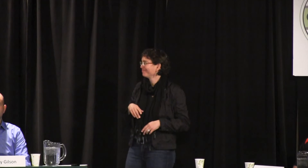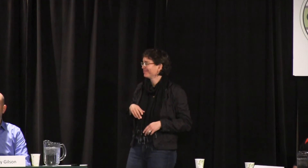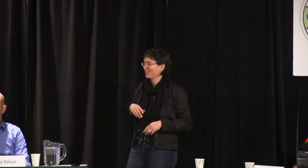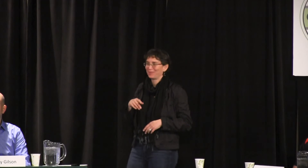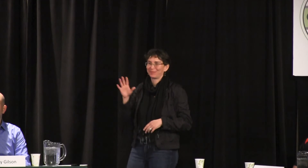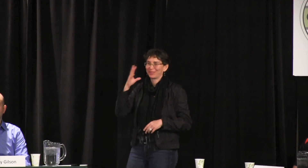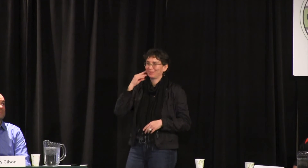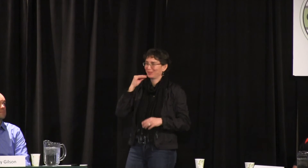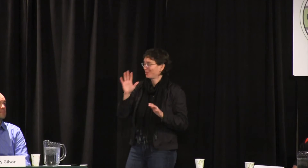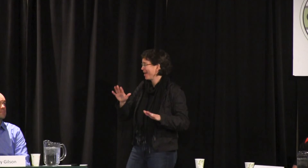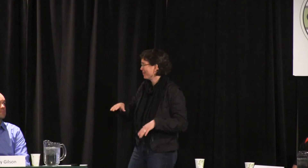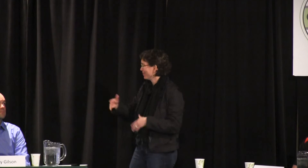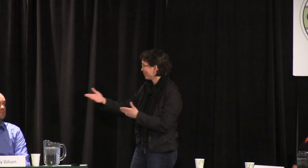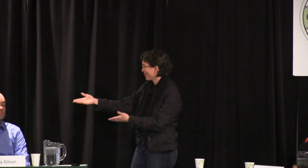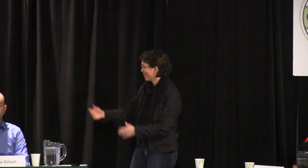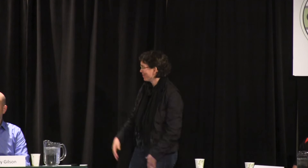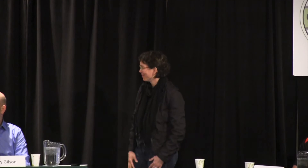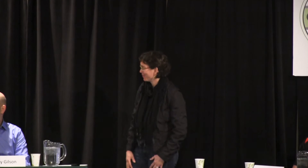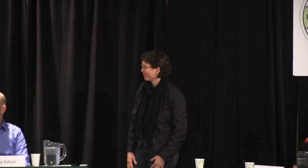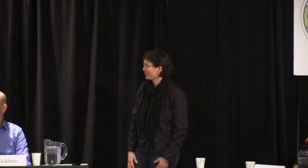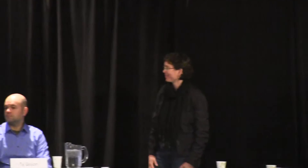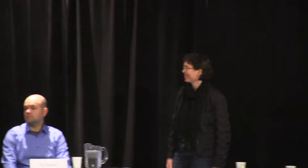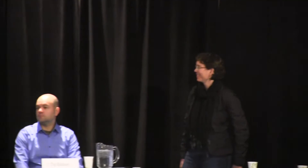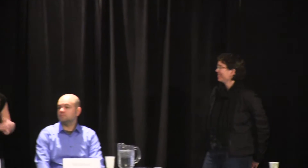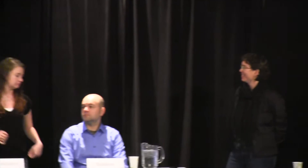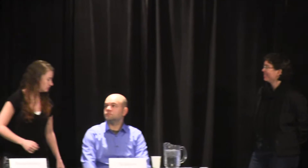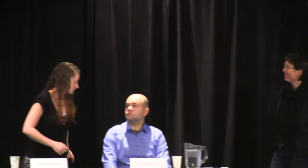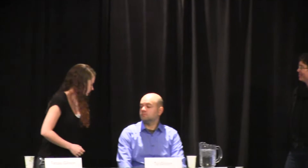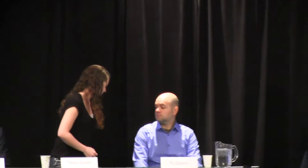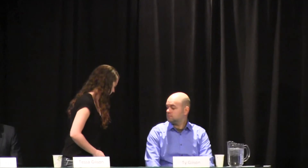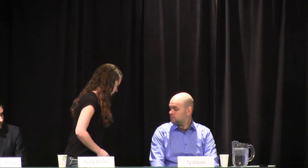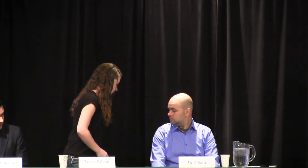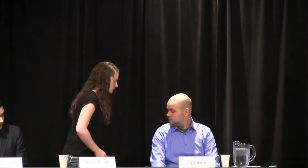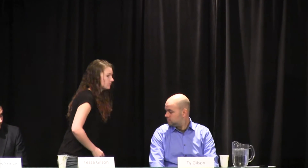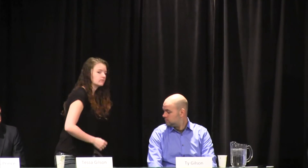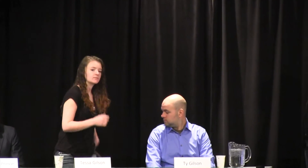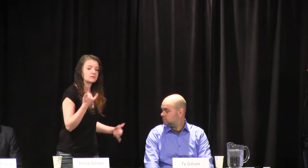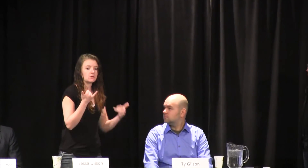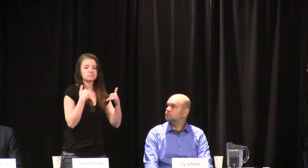It's a great picture. So, yes, next.